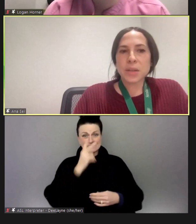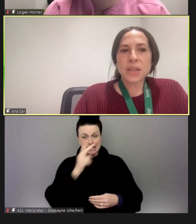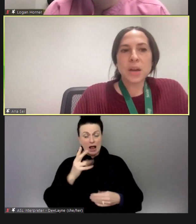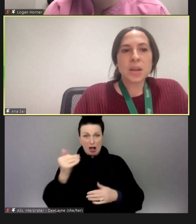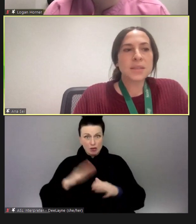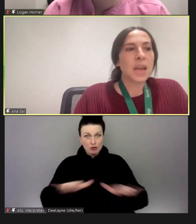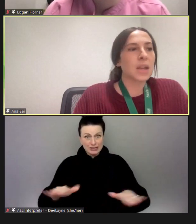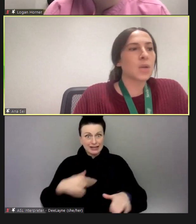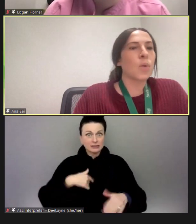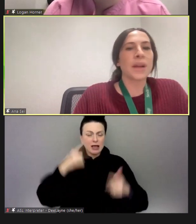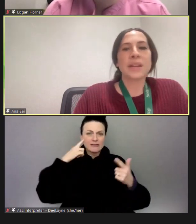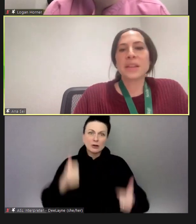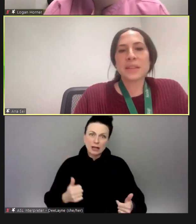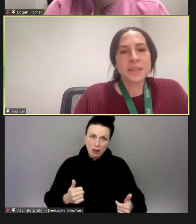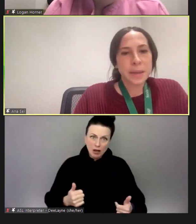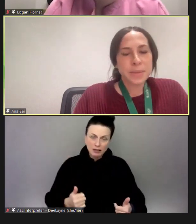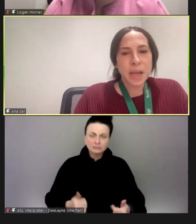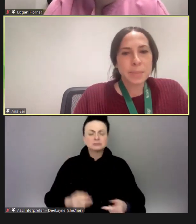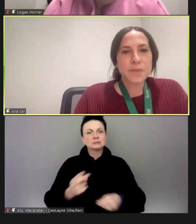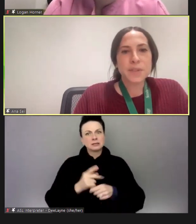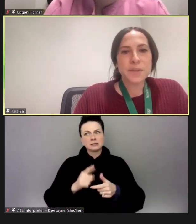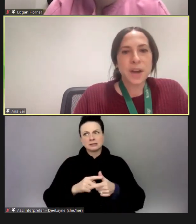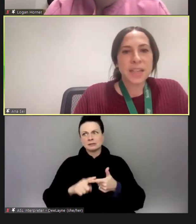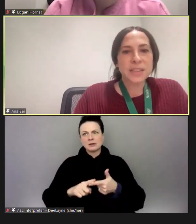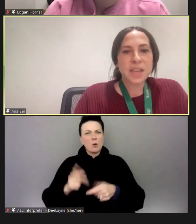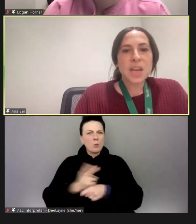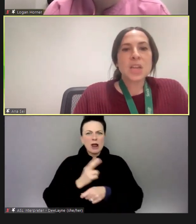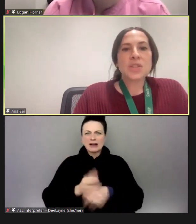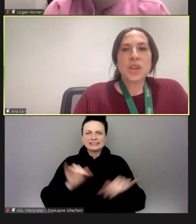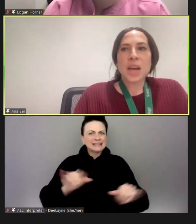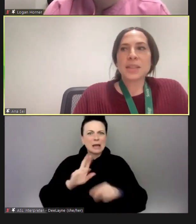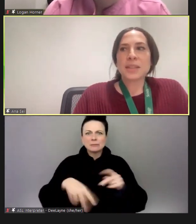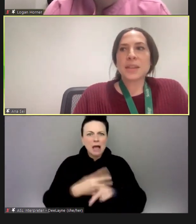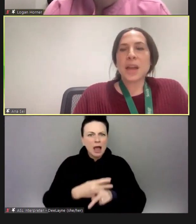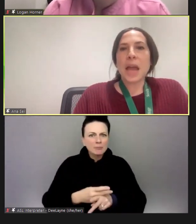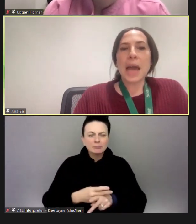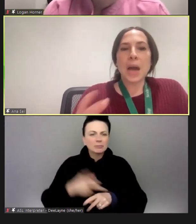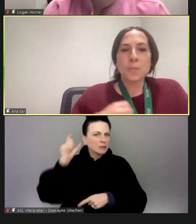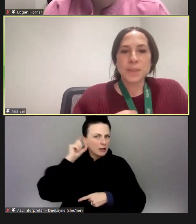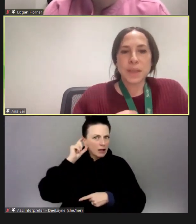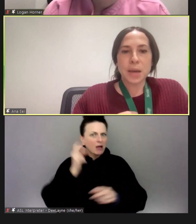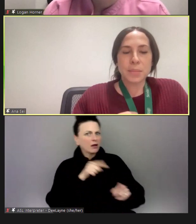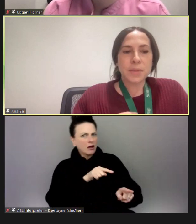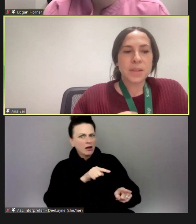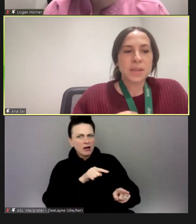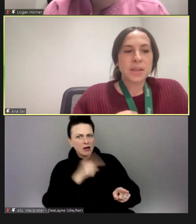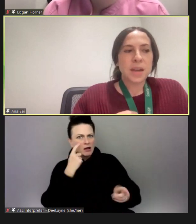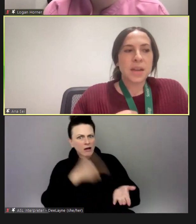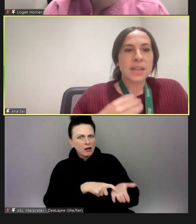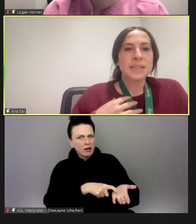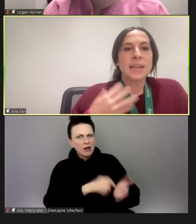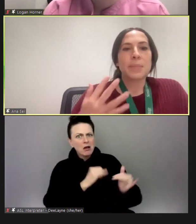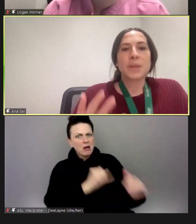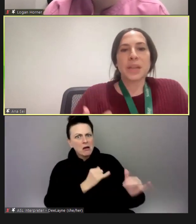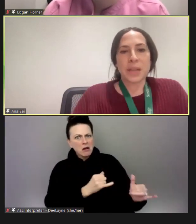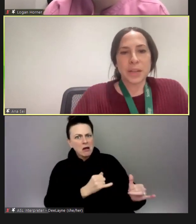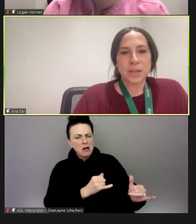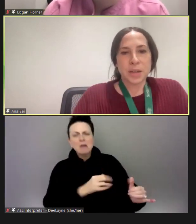loss and wearing the same type of device